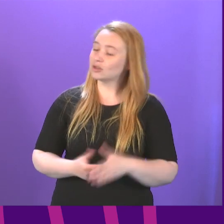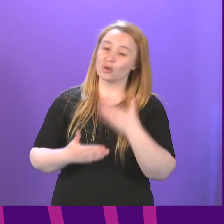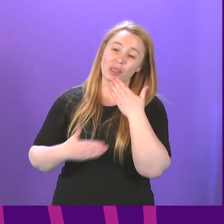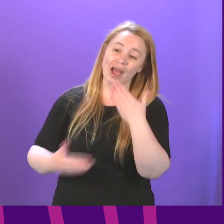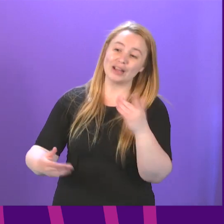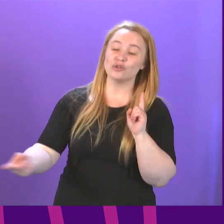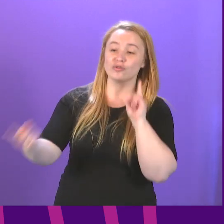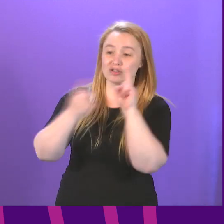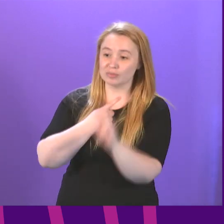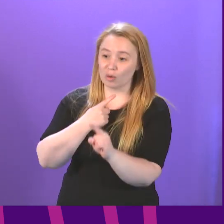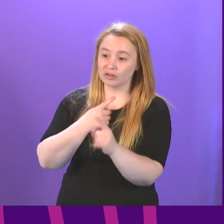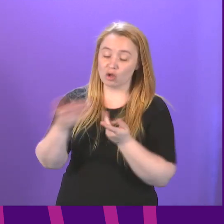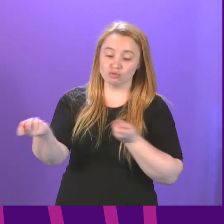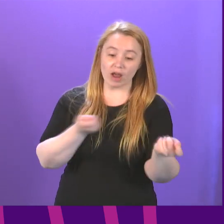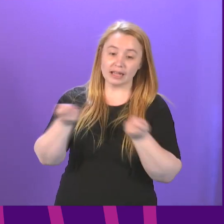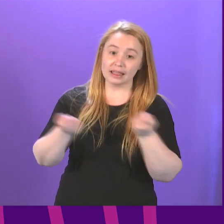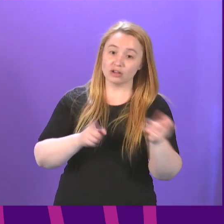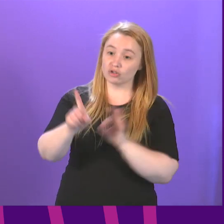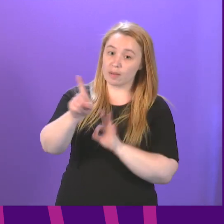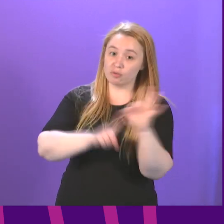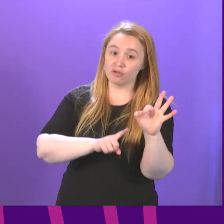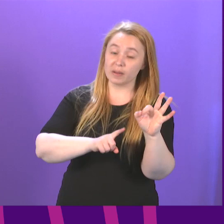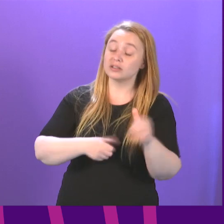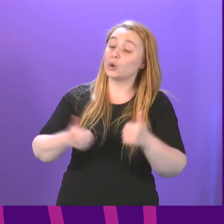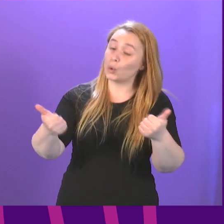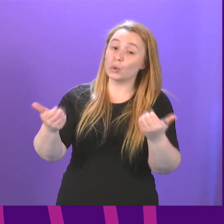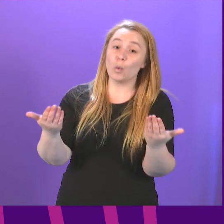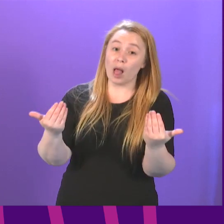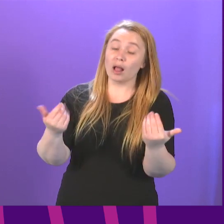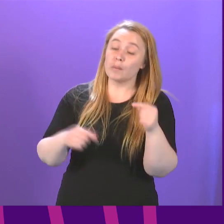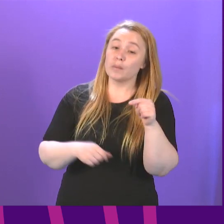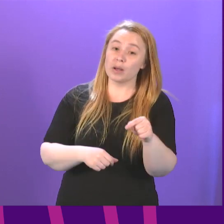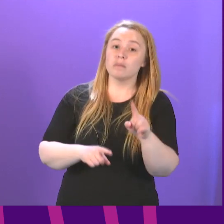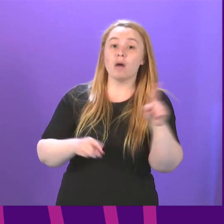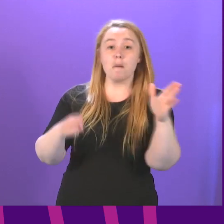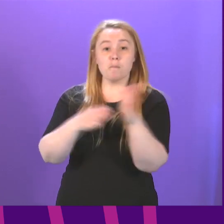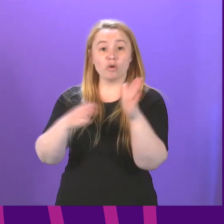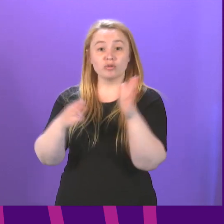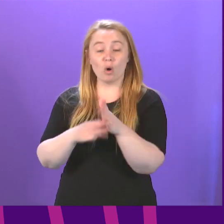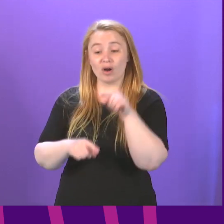regulatory improvements are welcome, Mossmorran remains Scotland’s third largest climate polluter,